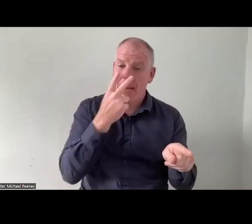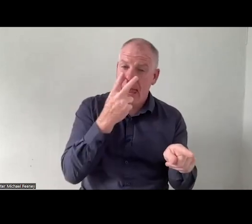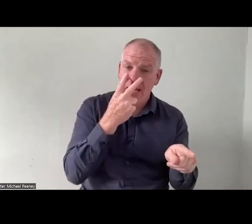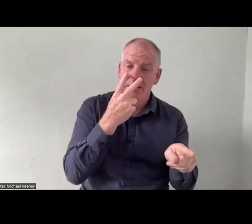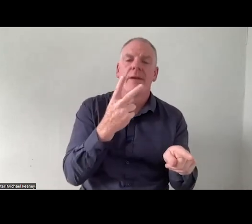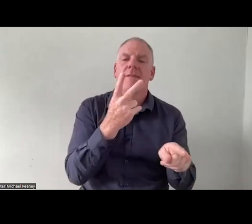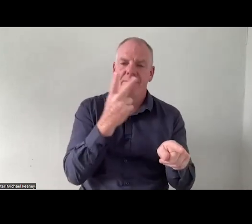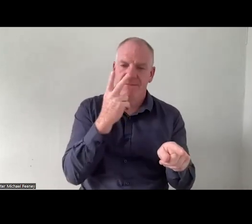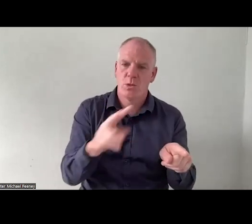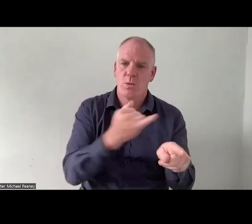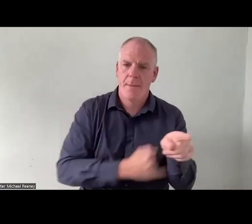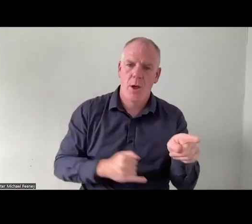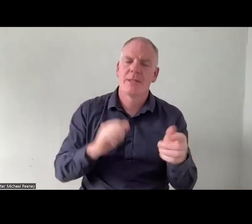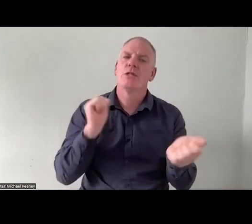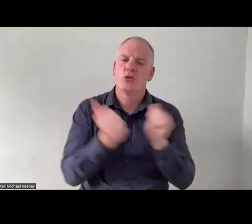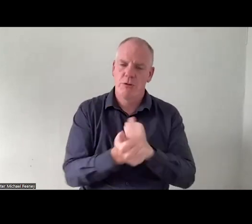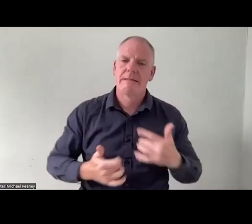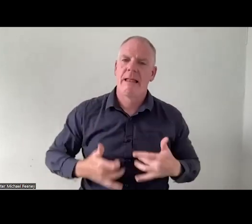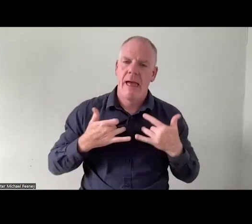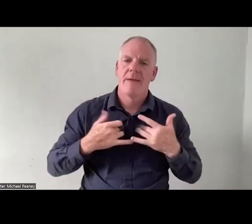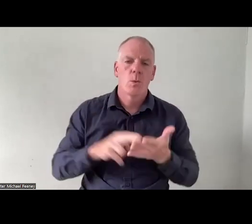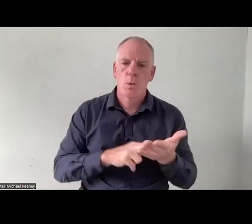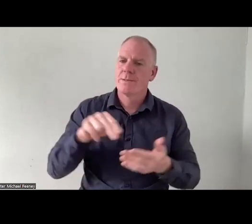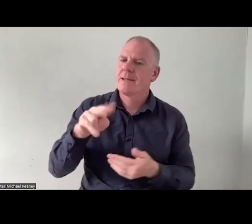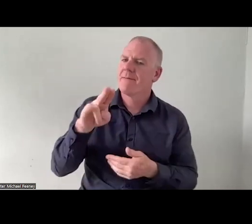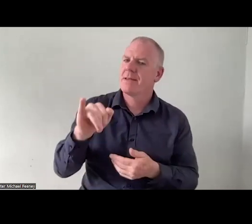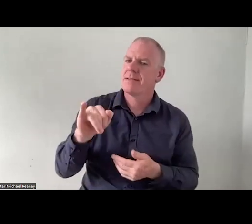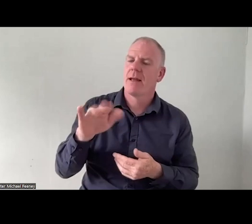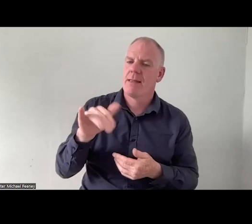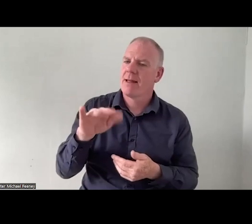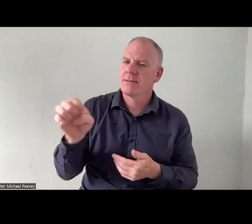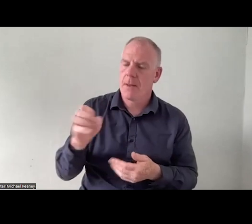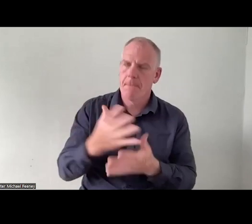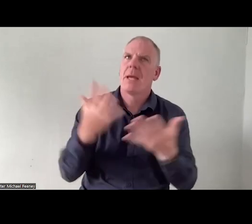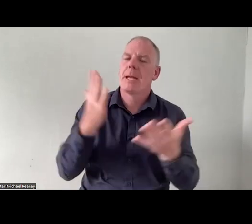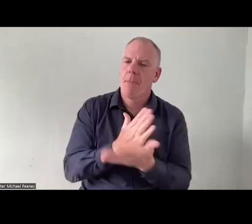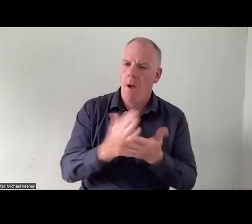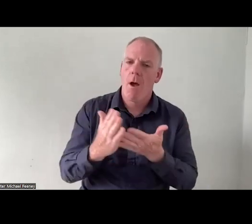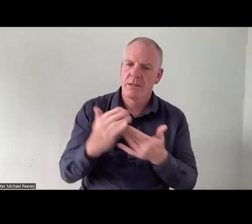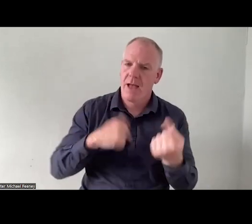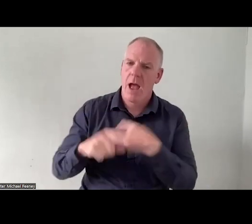whose lives have been changed by using NaviLens. This is a critical element of our continued development